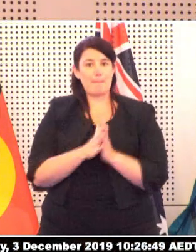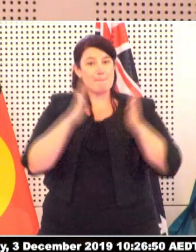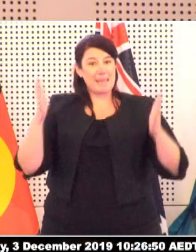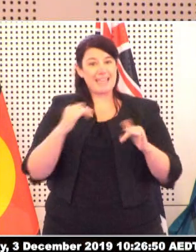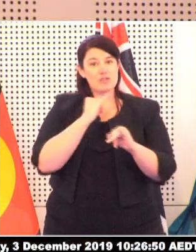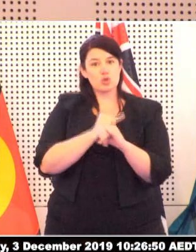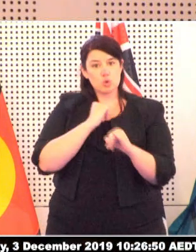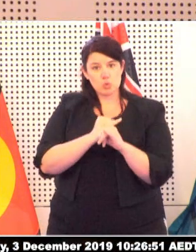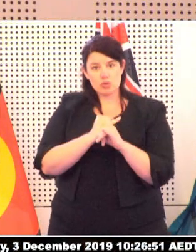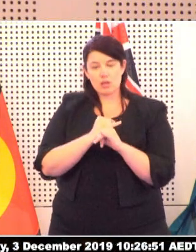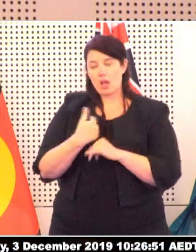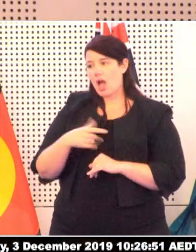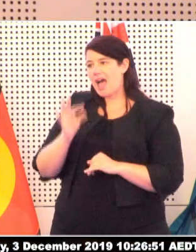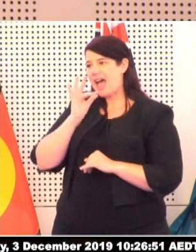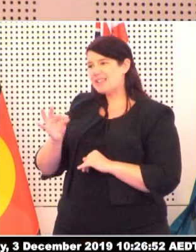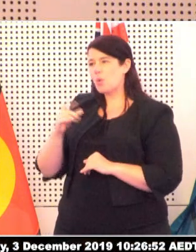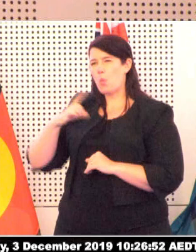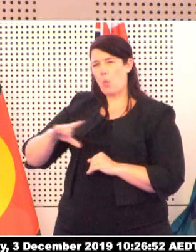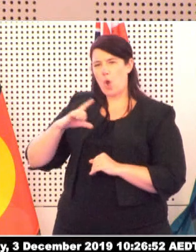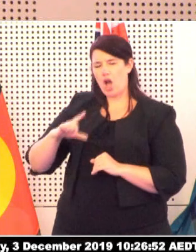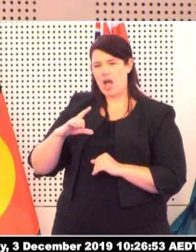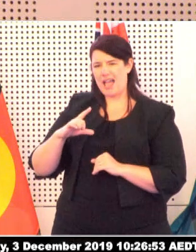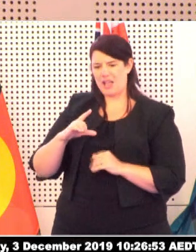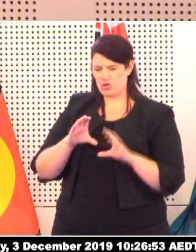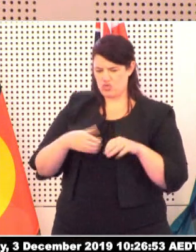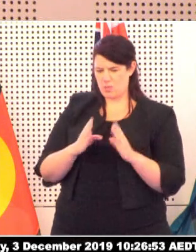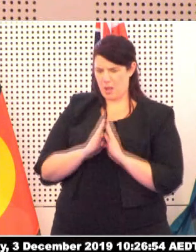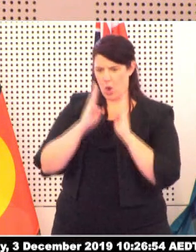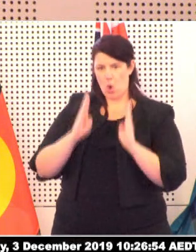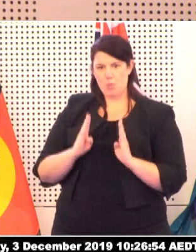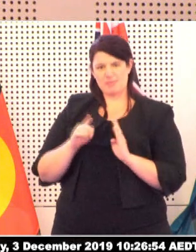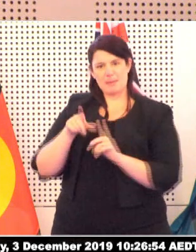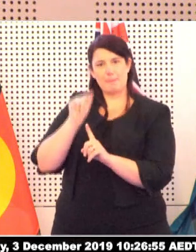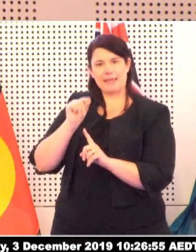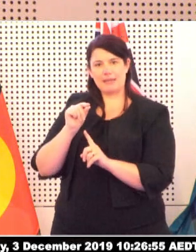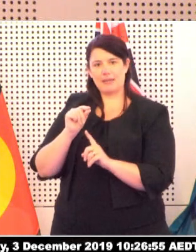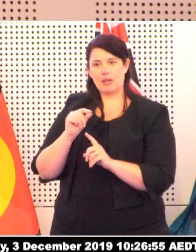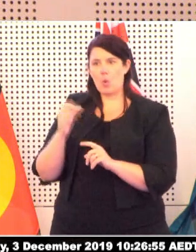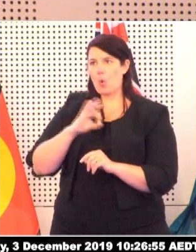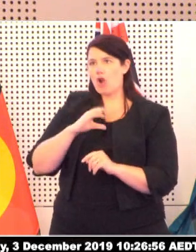What was the rationale for the movement towards group homes, as distinct from some other alternative to institutions?